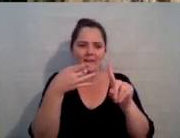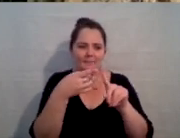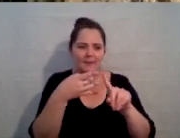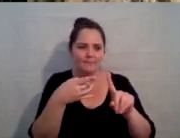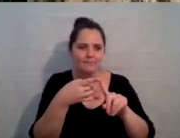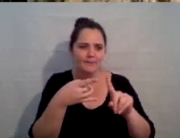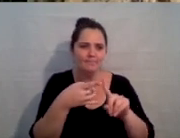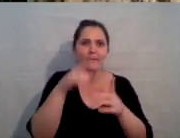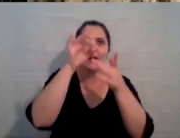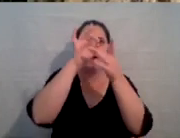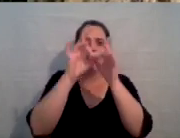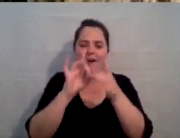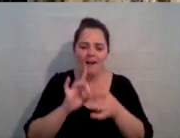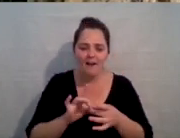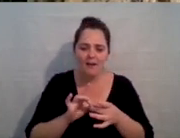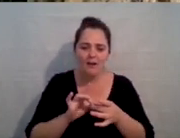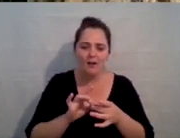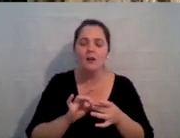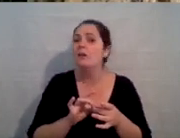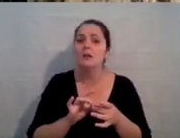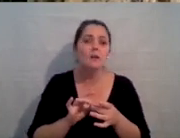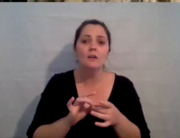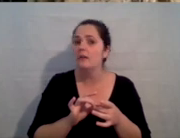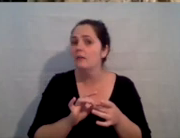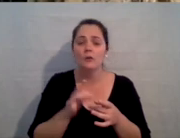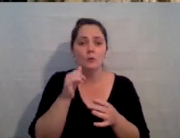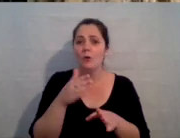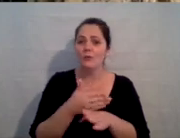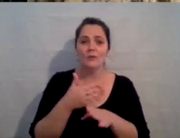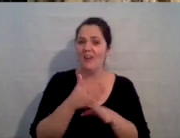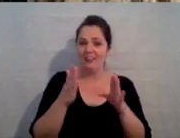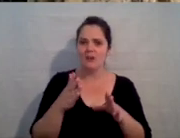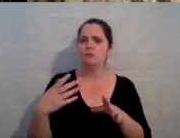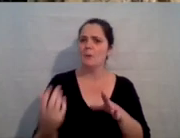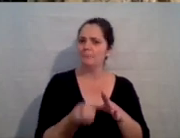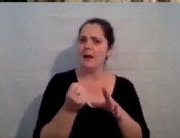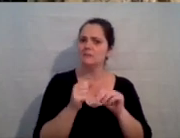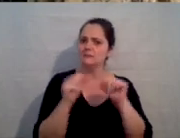But that's not going to work if you want to organise it in this academic way, so you work from the general to the specific.